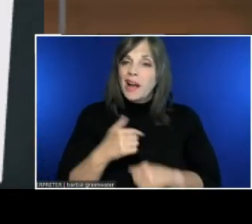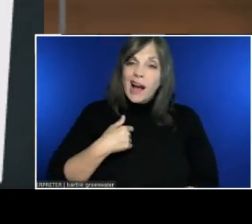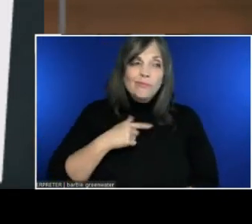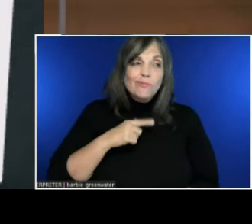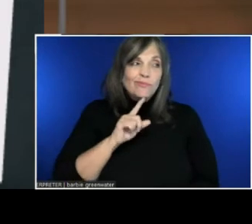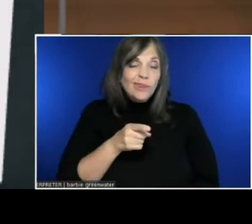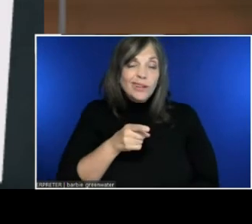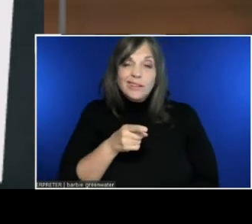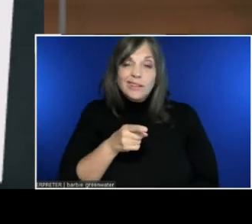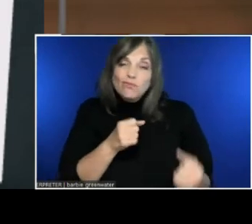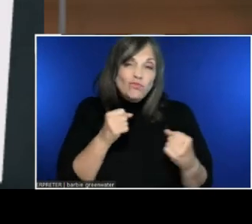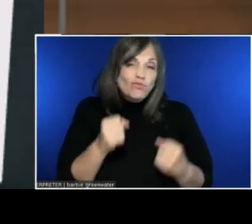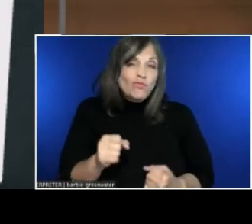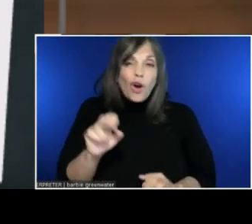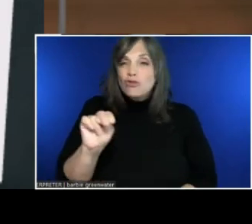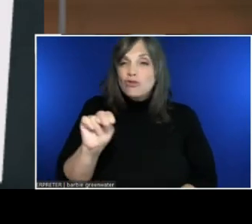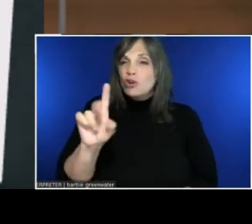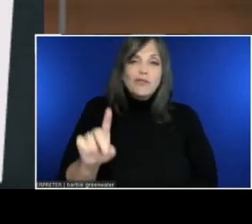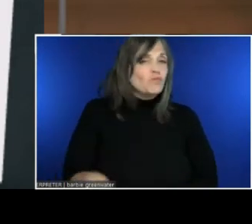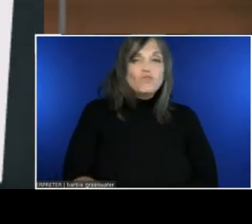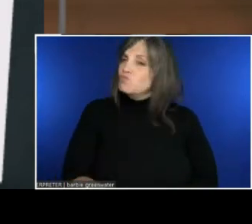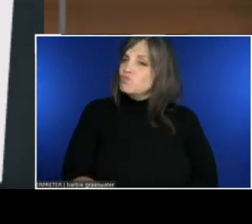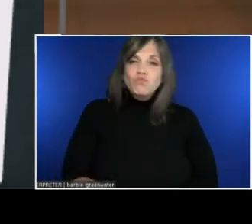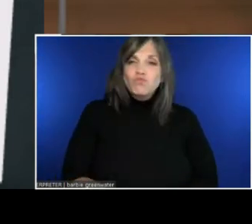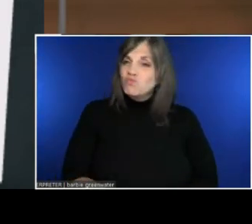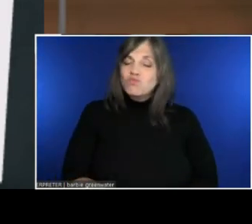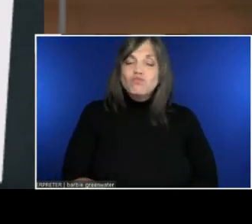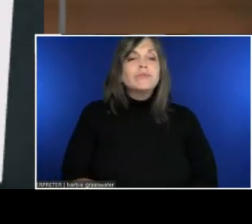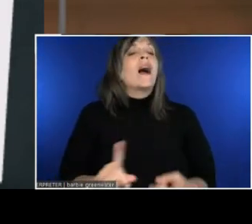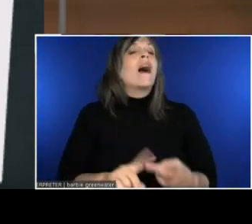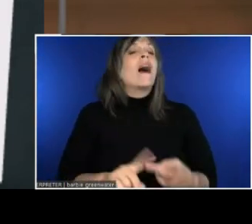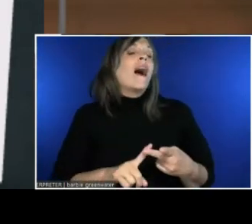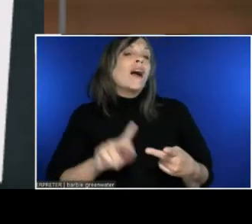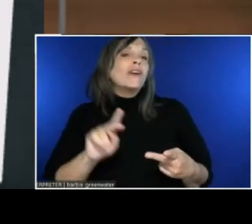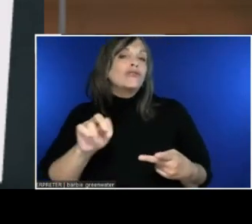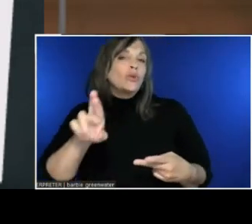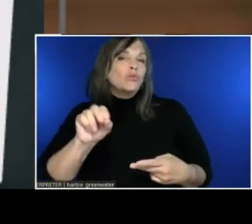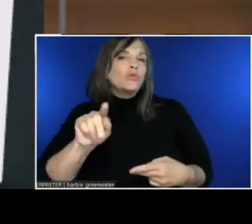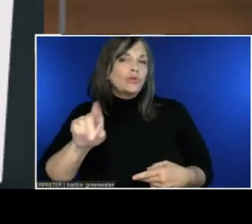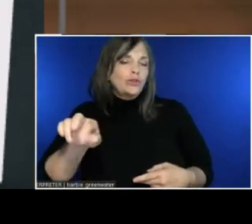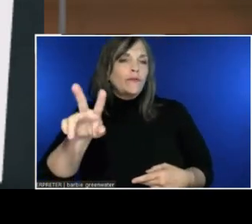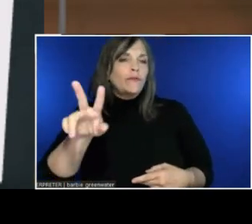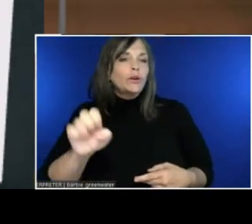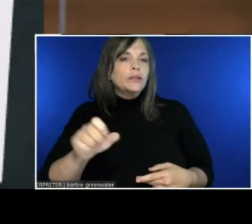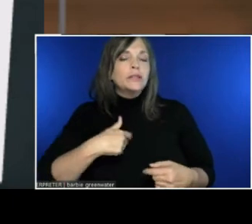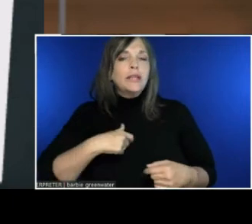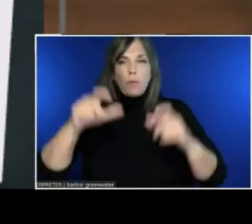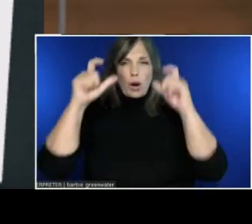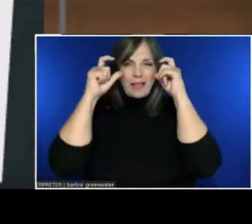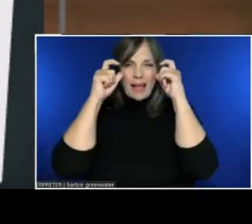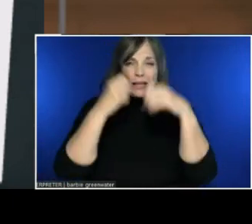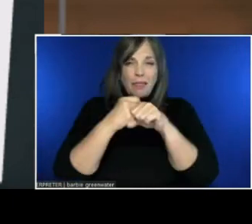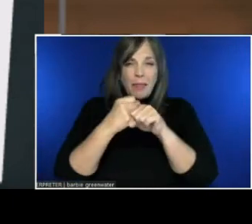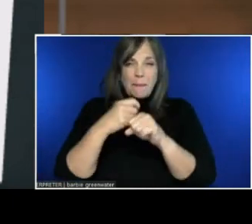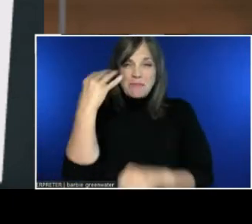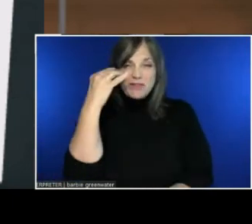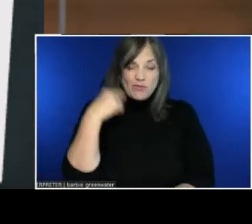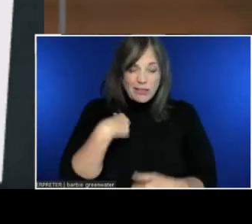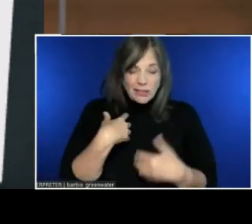I wear glasses. And they drive me freaking crazy. I'm wearing contacts now. My boss actually messaged me on Teams. He's like...